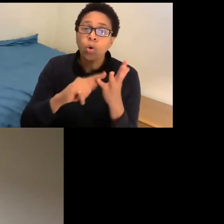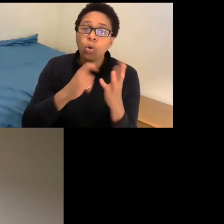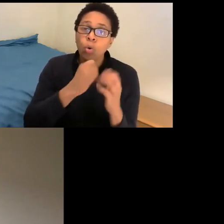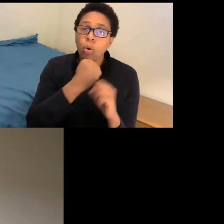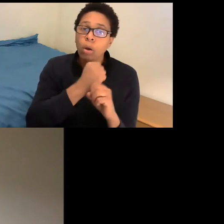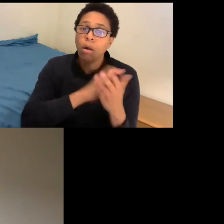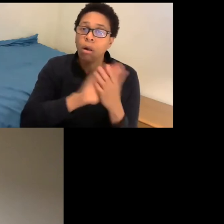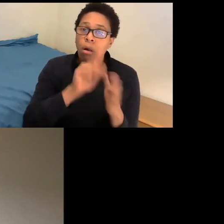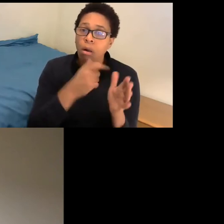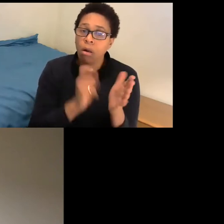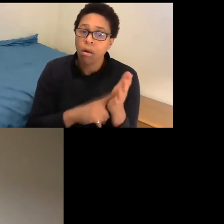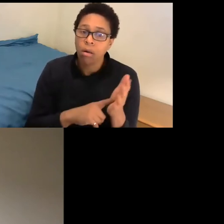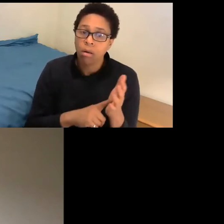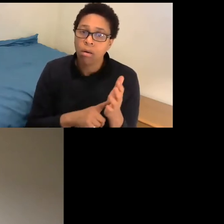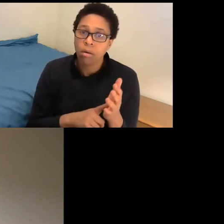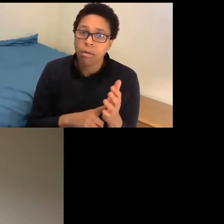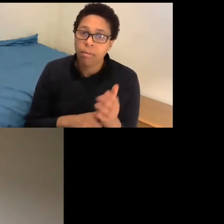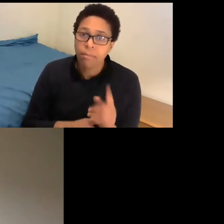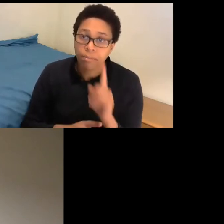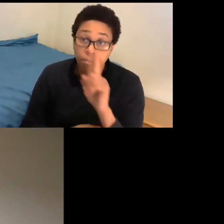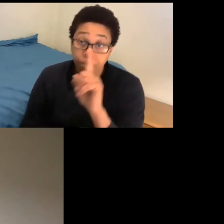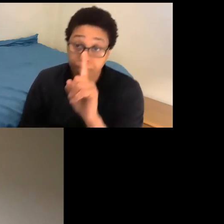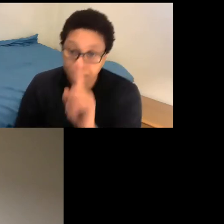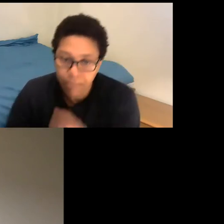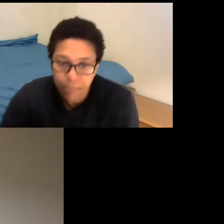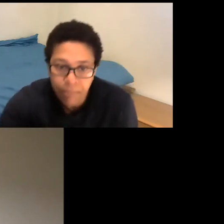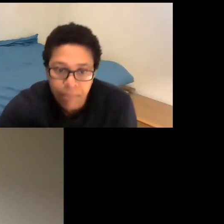me really owe a debt to him, because he was the first openly